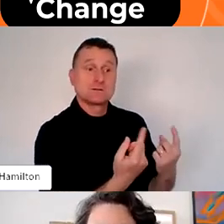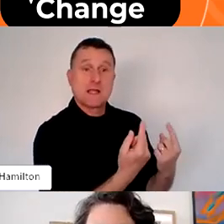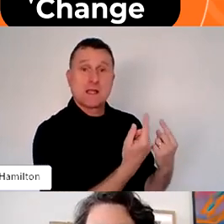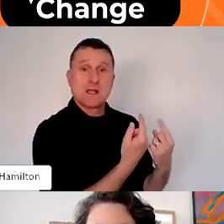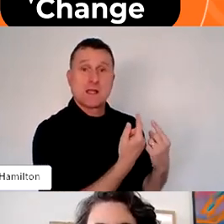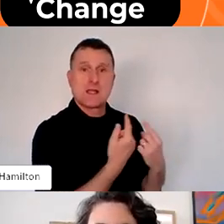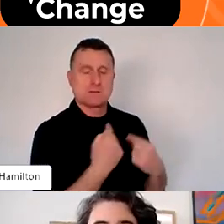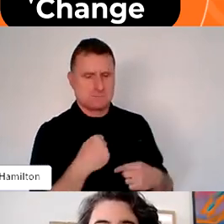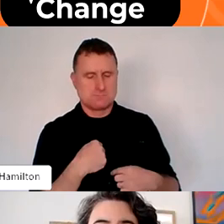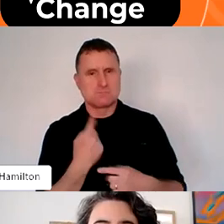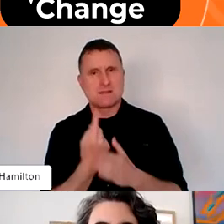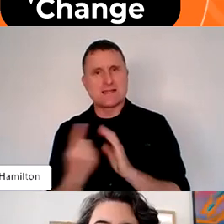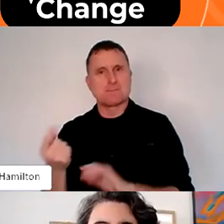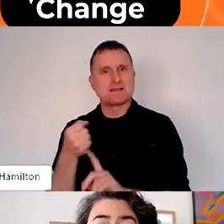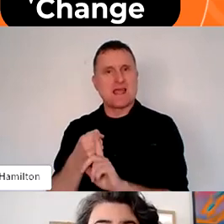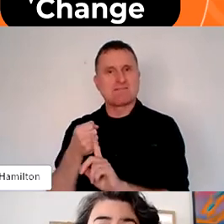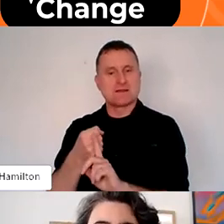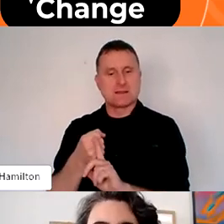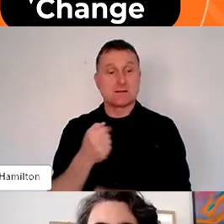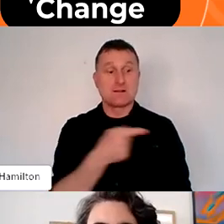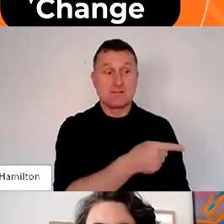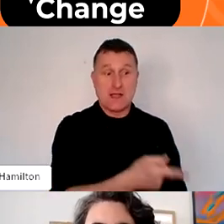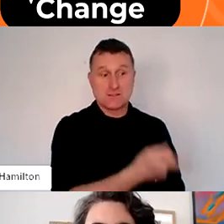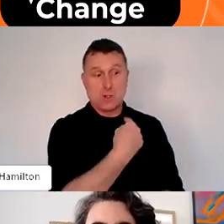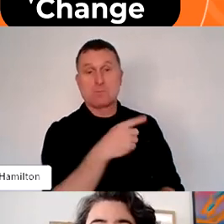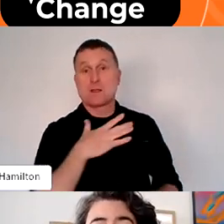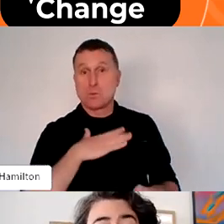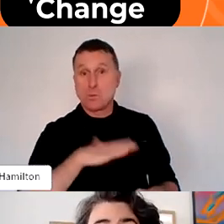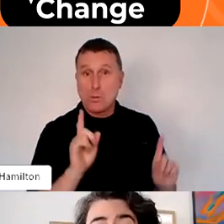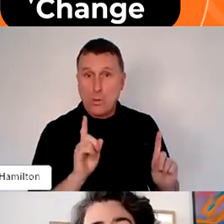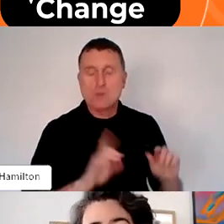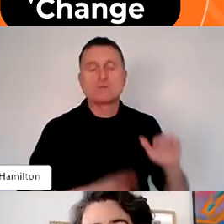advocate that they want to be fully included, they want to fully belong